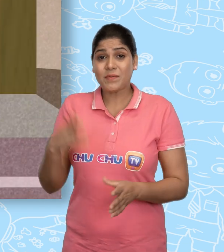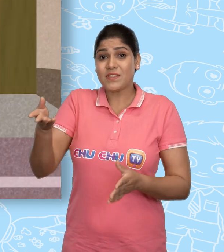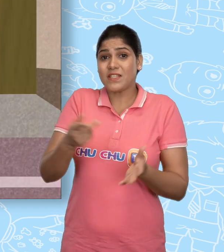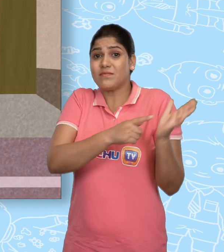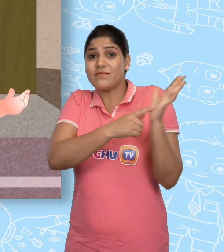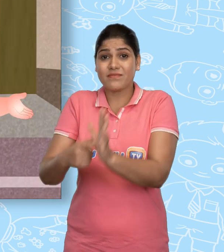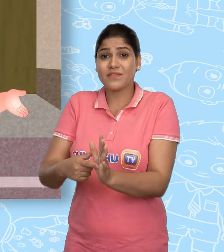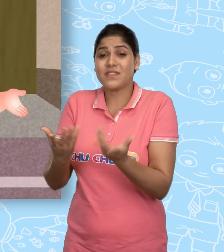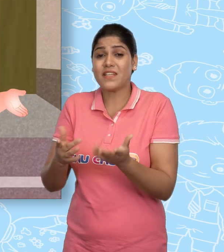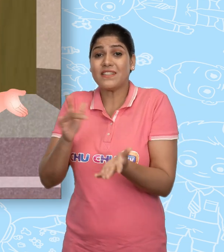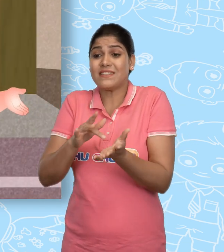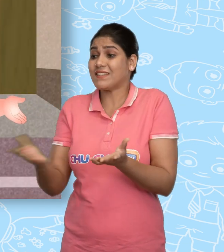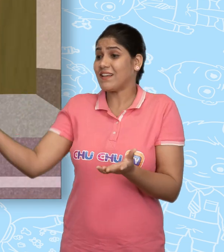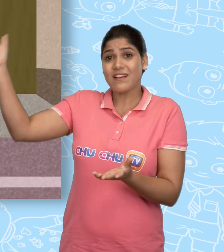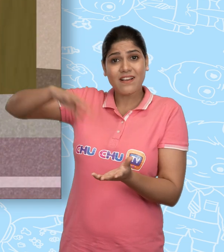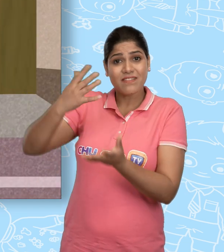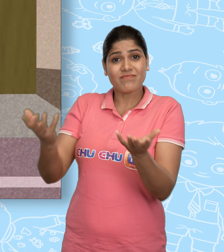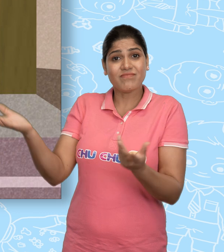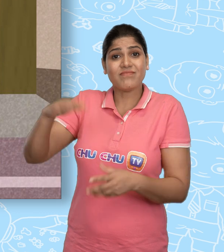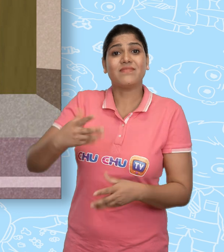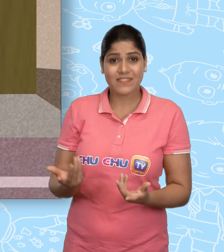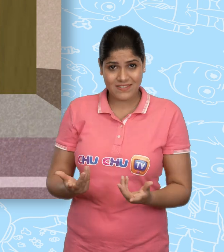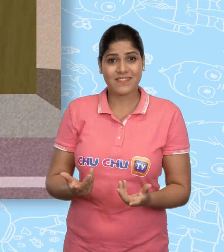Yes, and we can also show him where they come from.